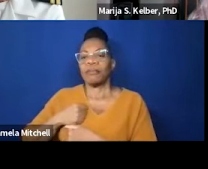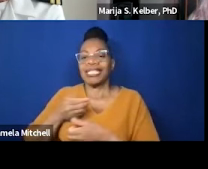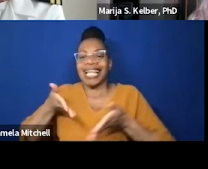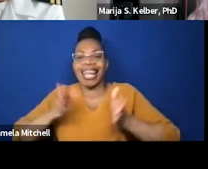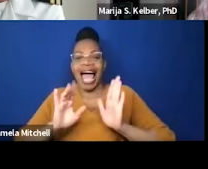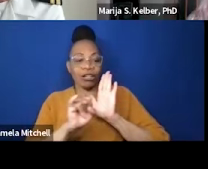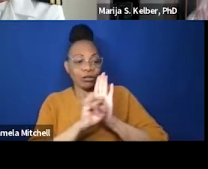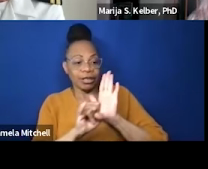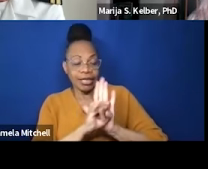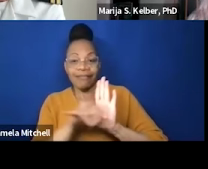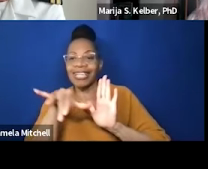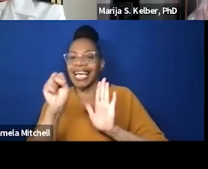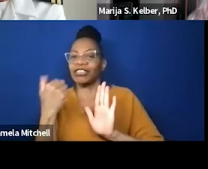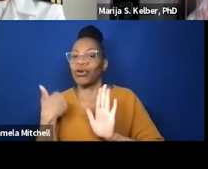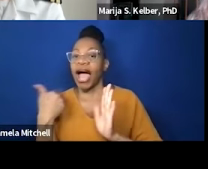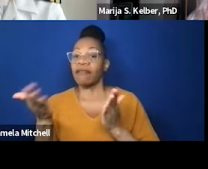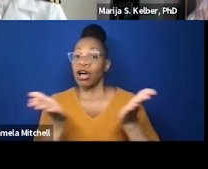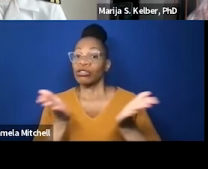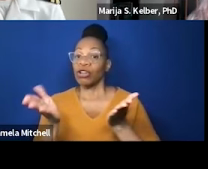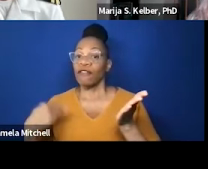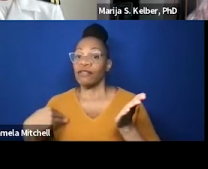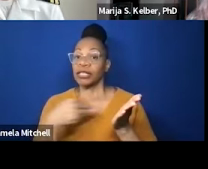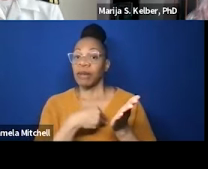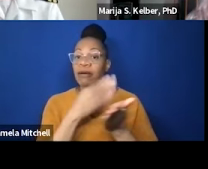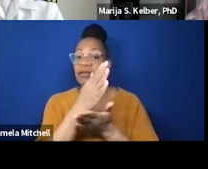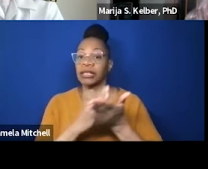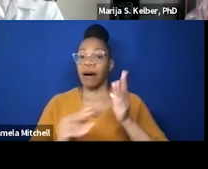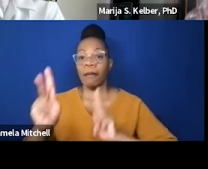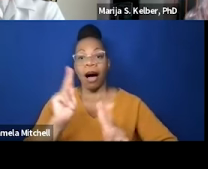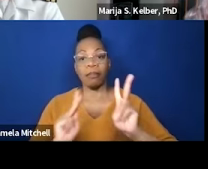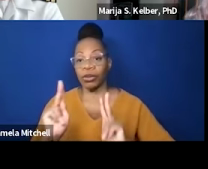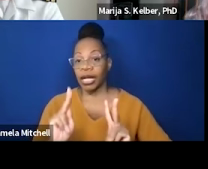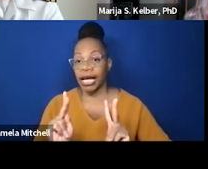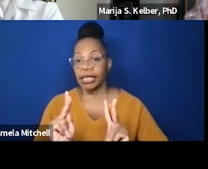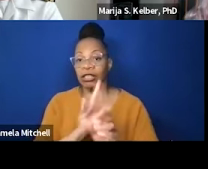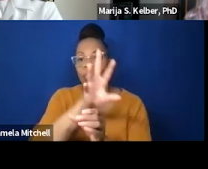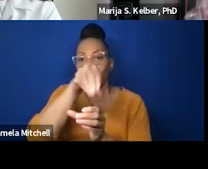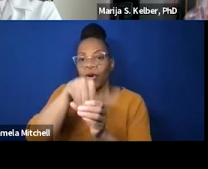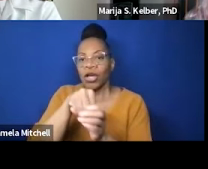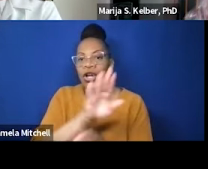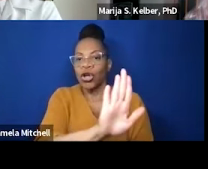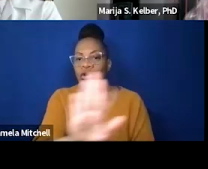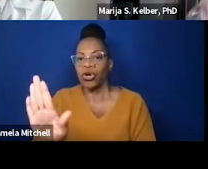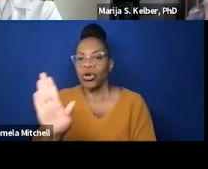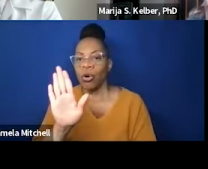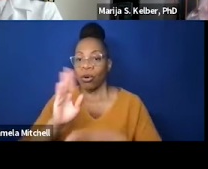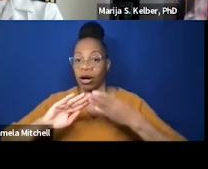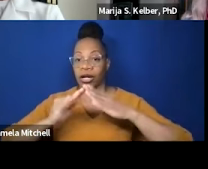if you have service members for some populations or veterans within your community.